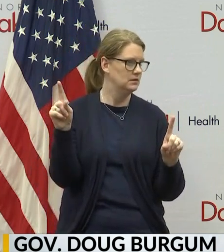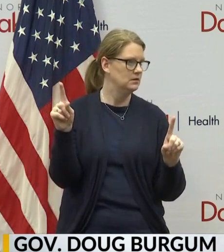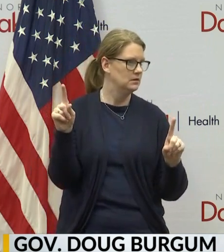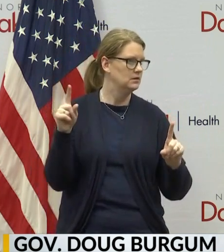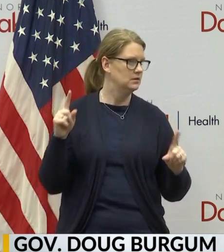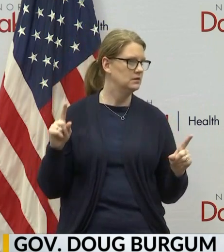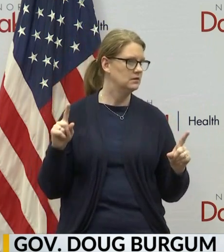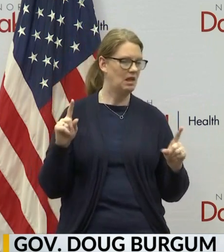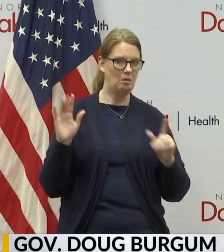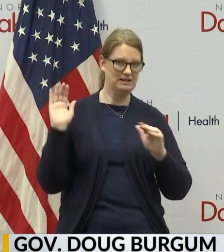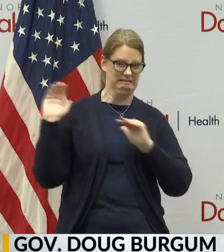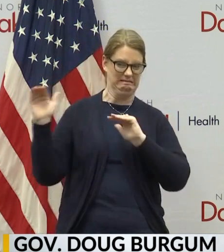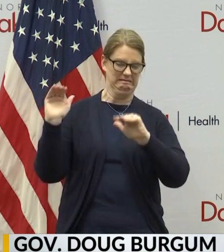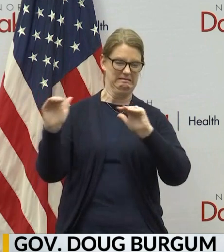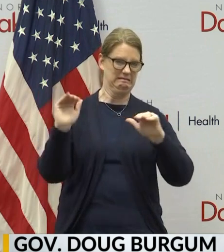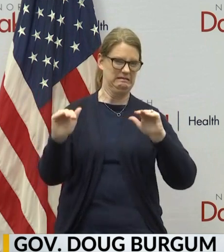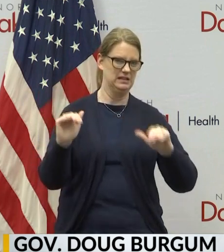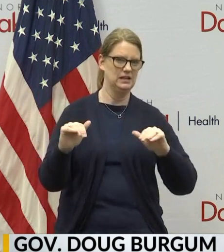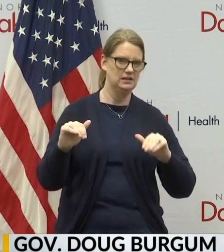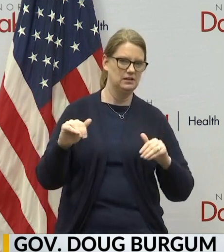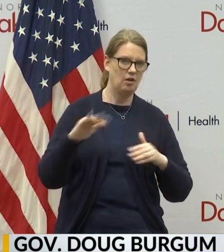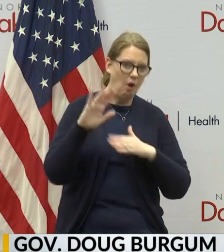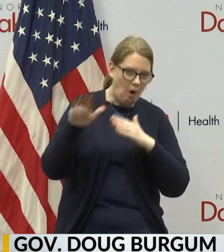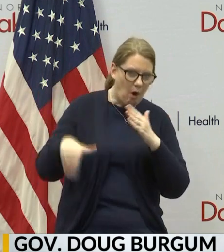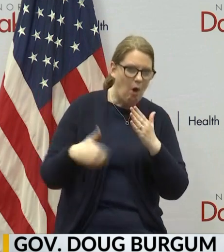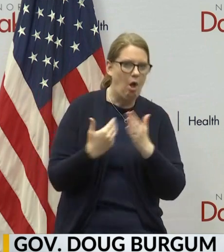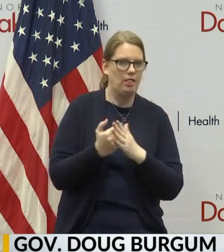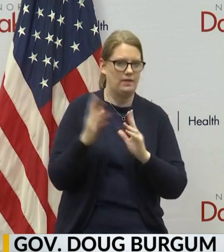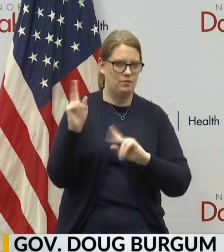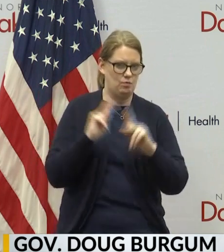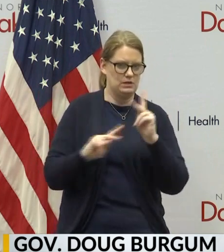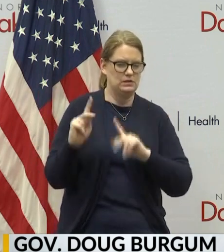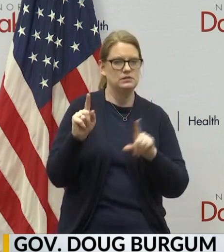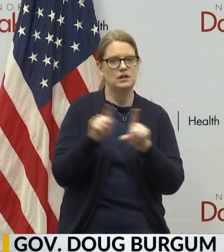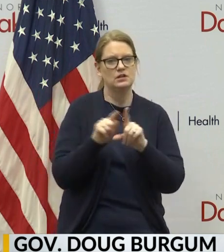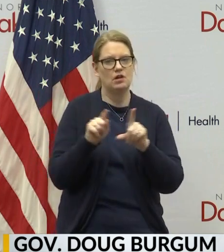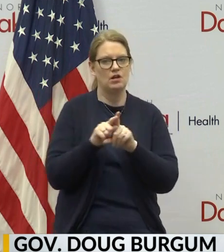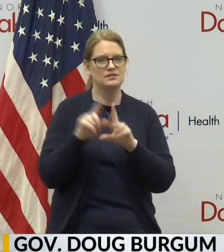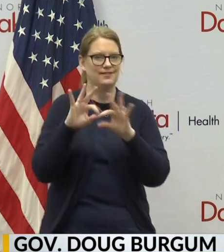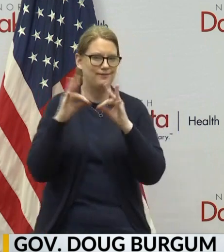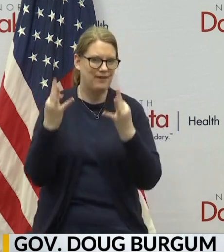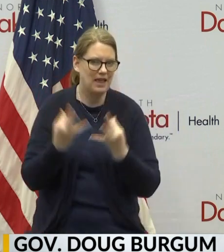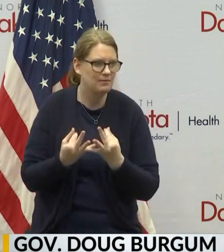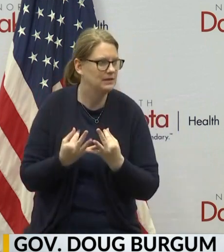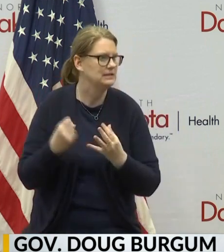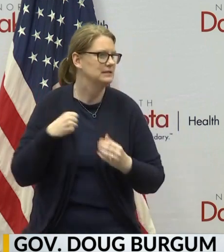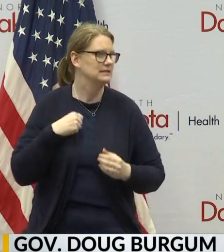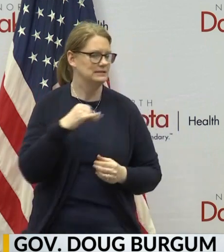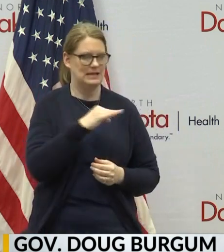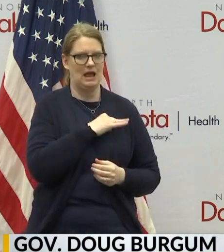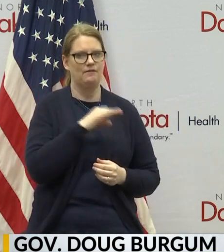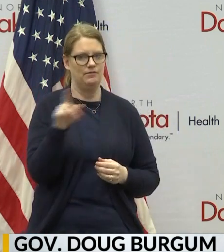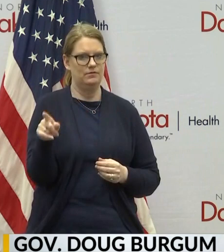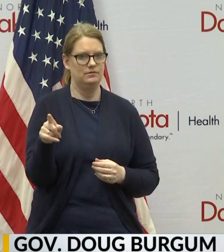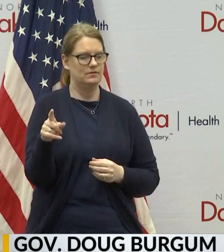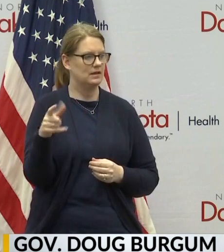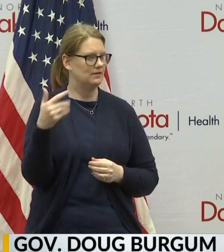THE GUIDELINES WE TALKED ABOUT, IF THEY HAVE A CASE, THAT NURSING HOME WOULD MAKE THE ANNOUNCEMENT BECAUSE THEY WOULD